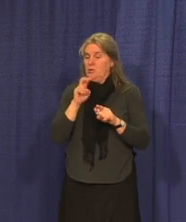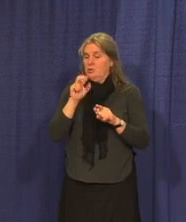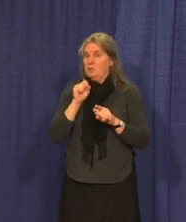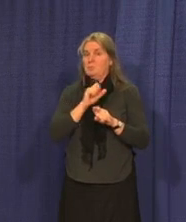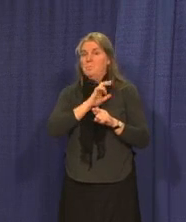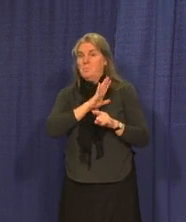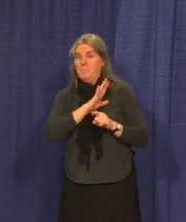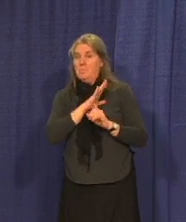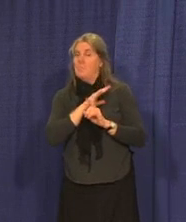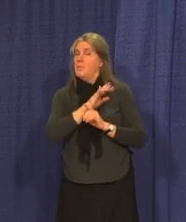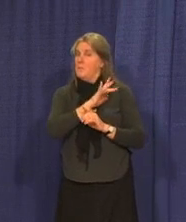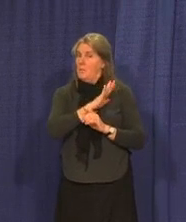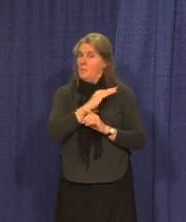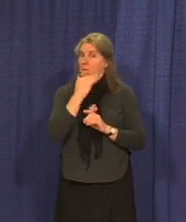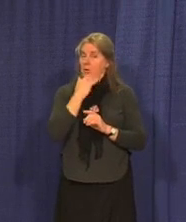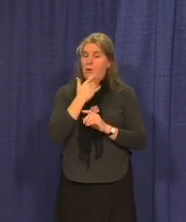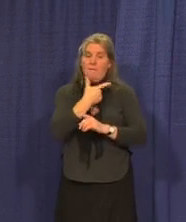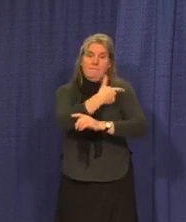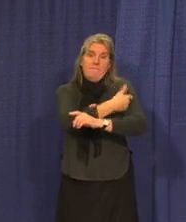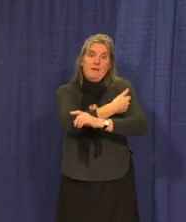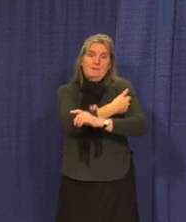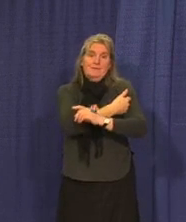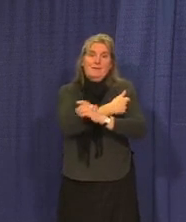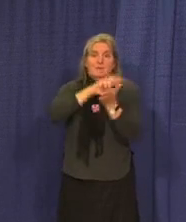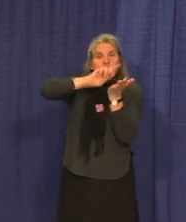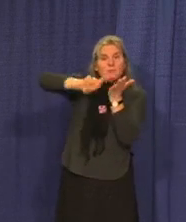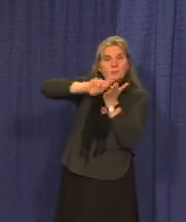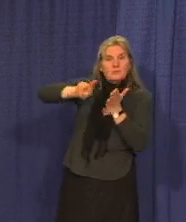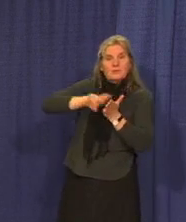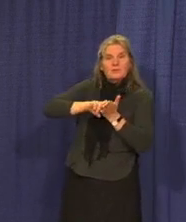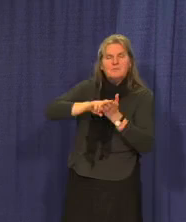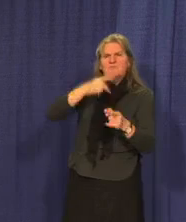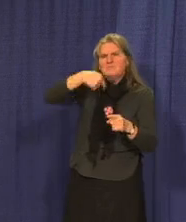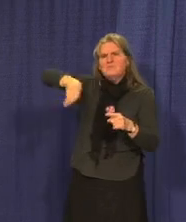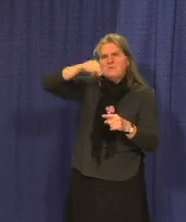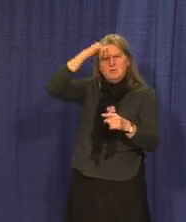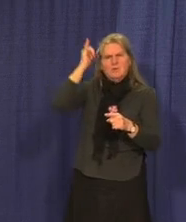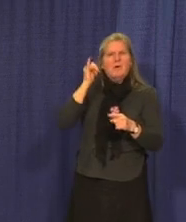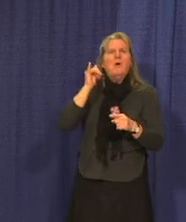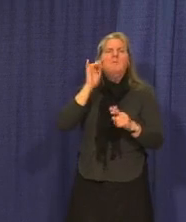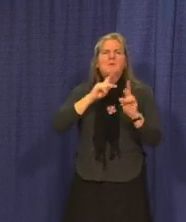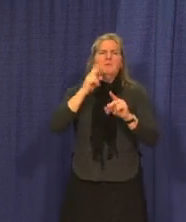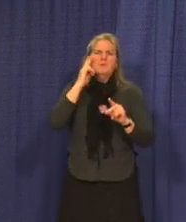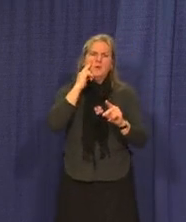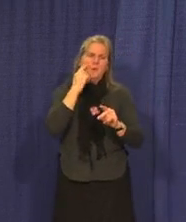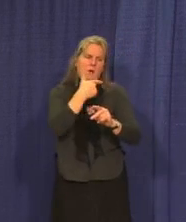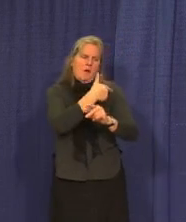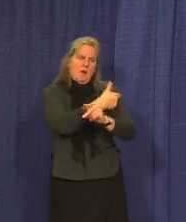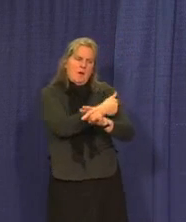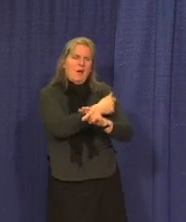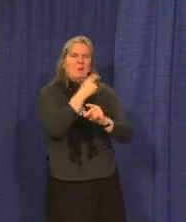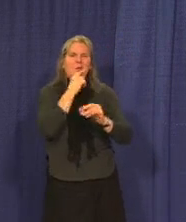There has been some encouraging news recently in terms of promising vaccine trials. As many Yukoners are aware, the